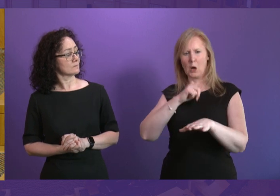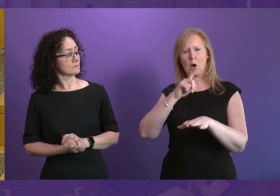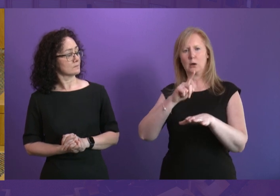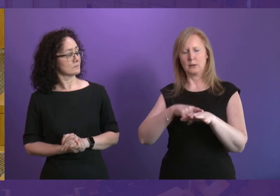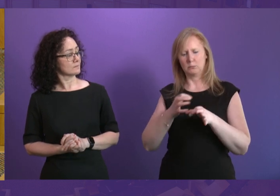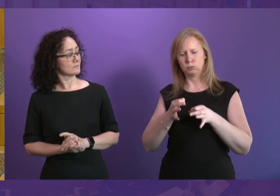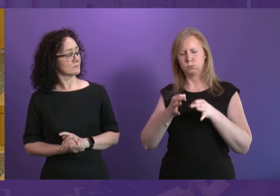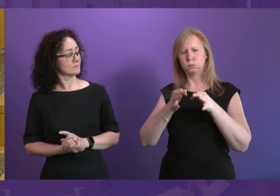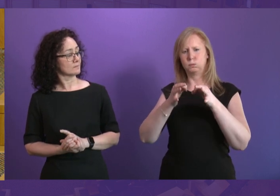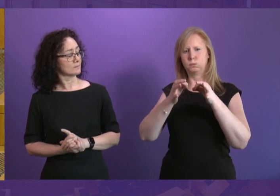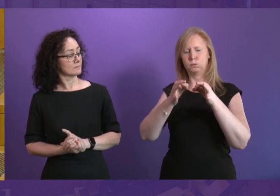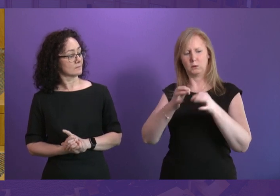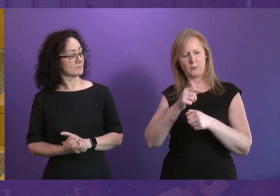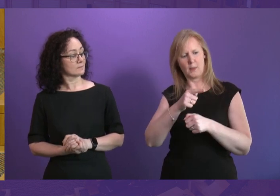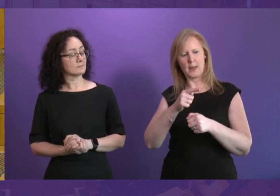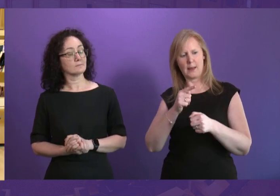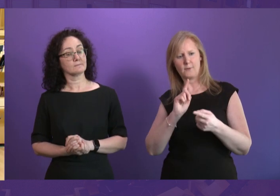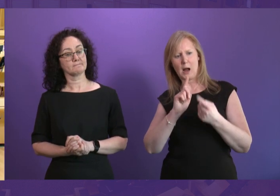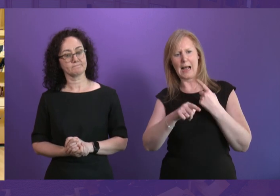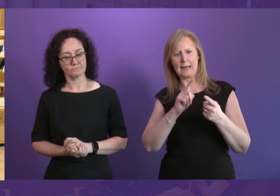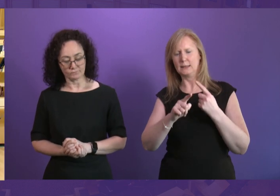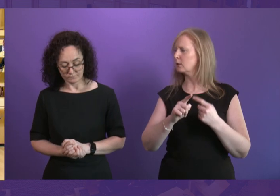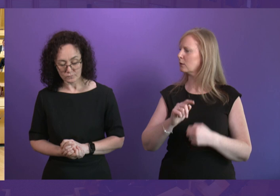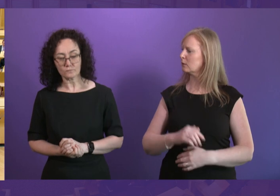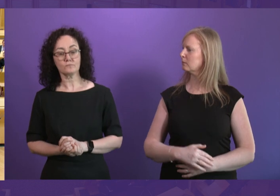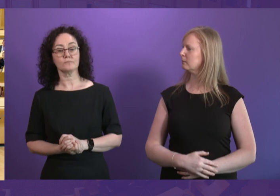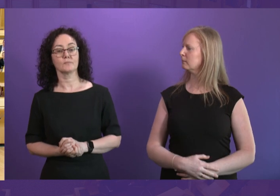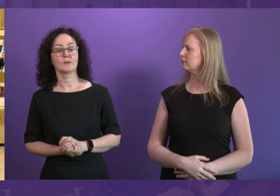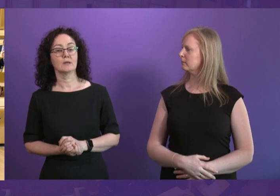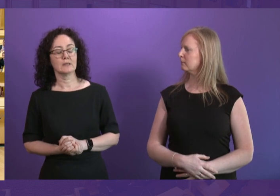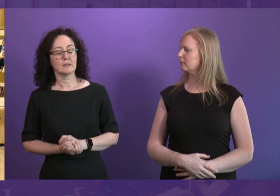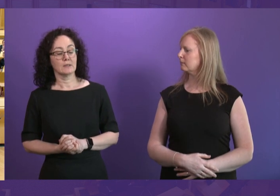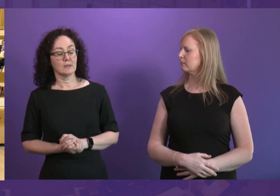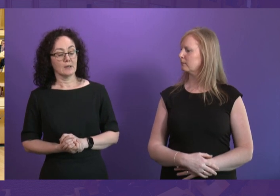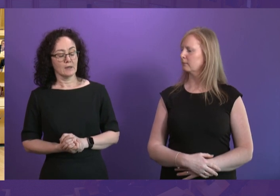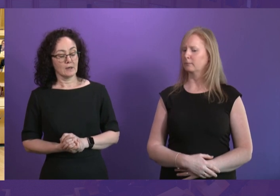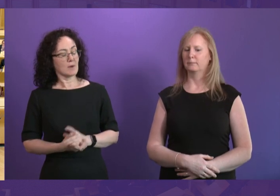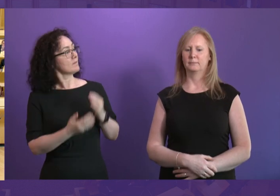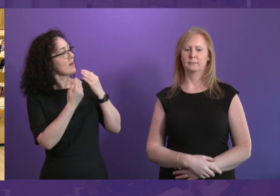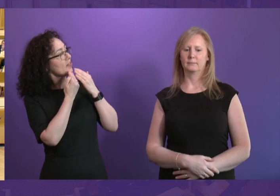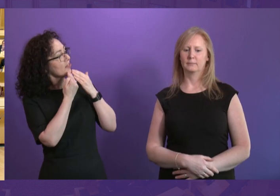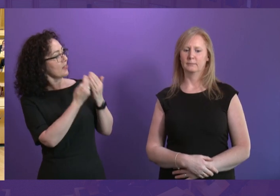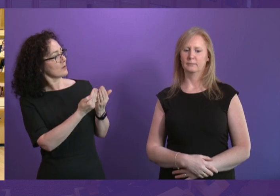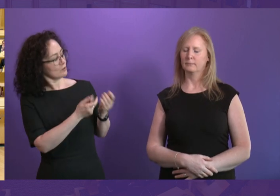to get the answers that they deserve? The First Minister (Nicola Sturgeon): I thank Willie Rennie for raising the issue.